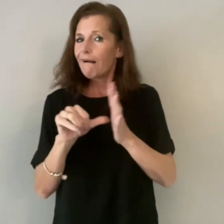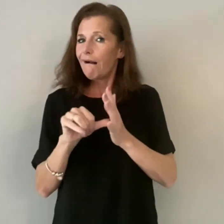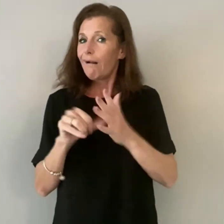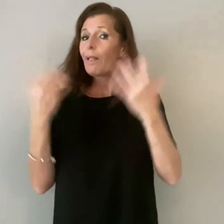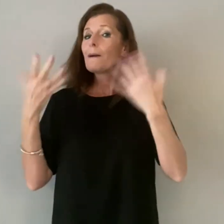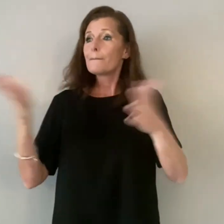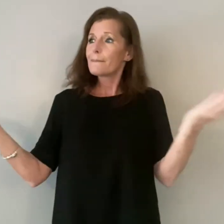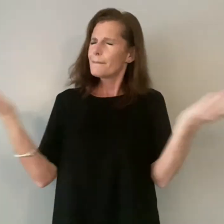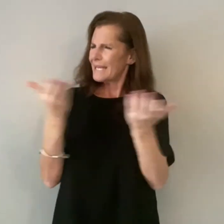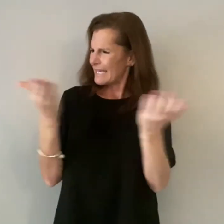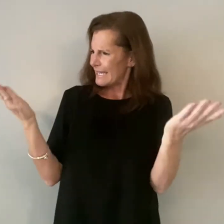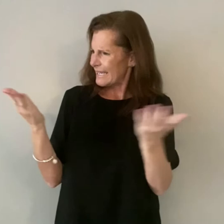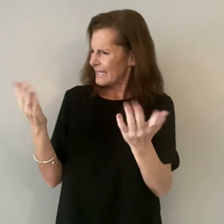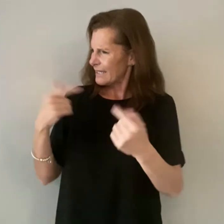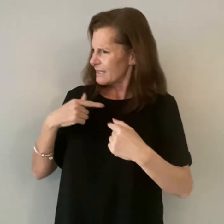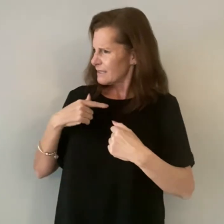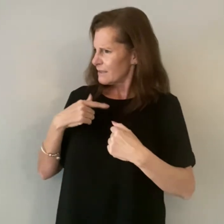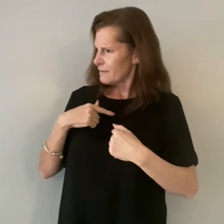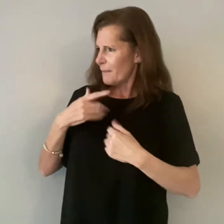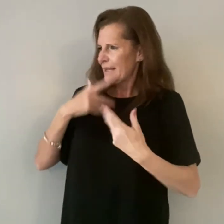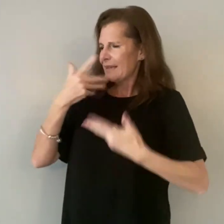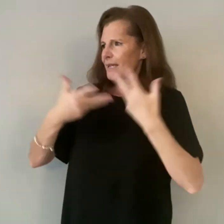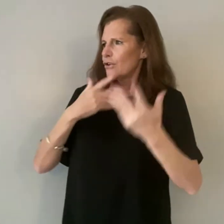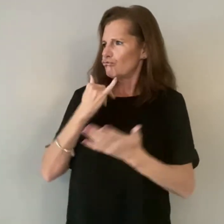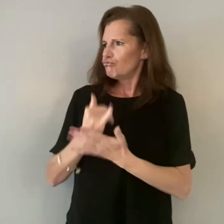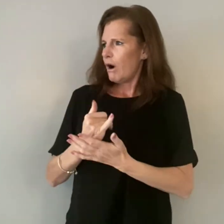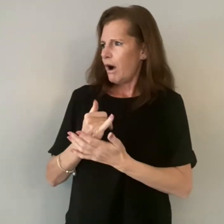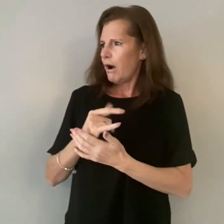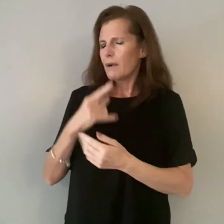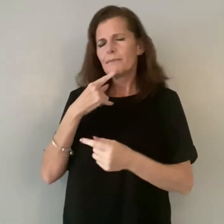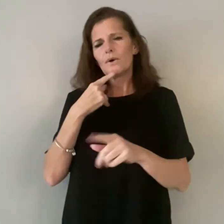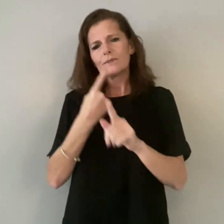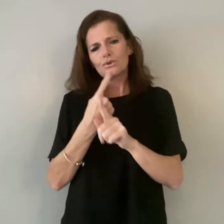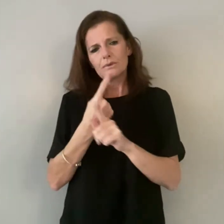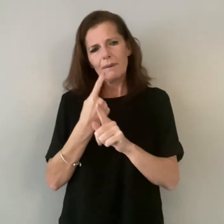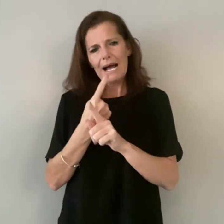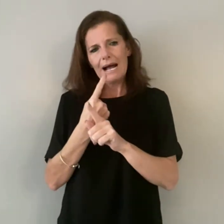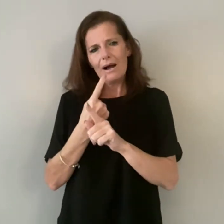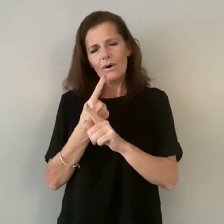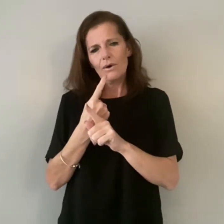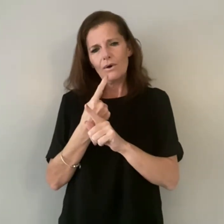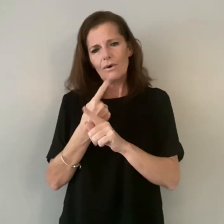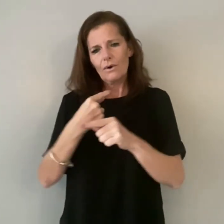And we talked, I think, correct me if I'm paraphrasing wrongly, but we effectively talked about